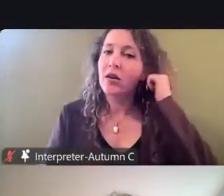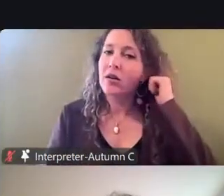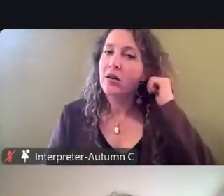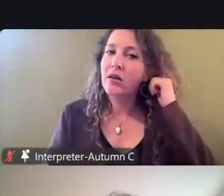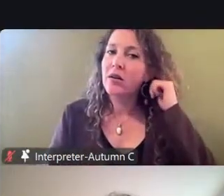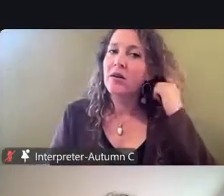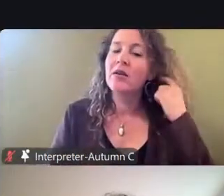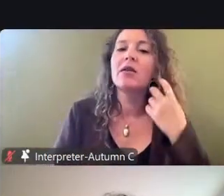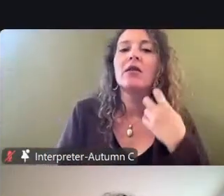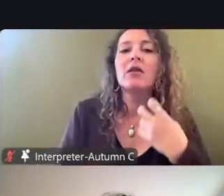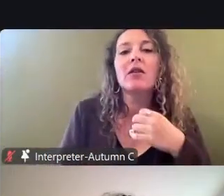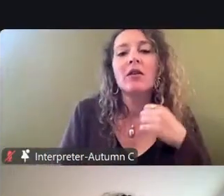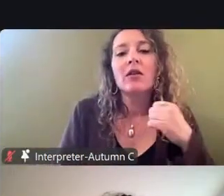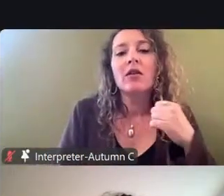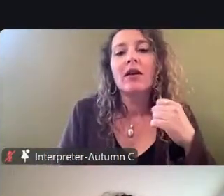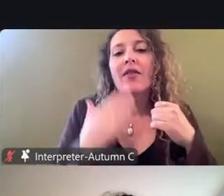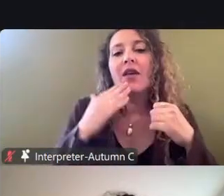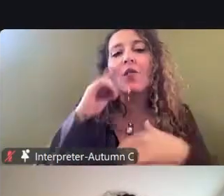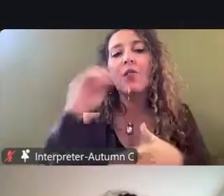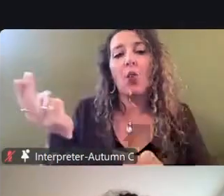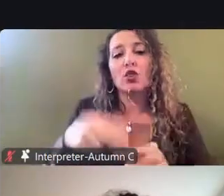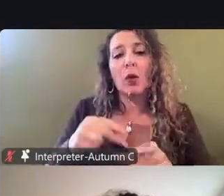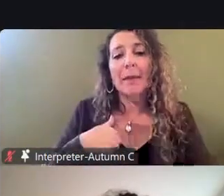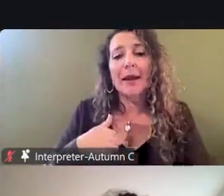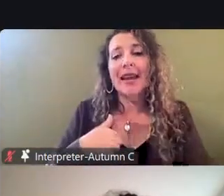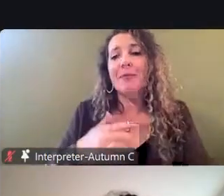thank you for joining me and thank you for your support.